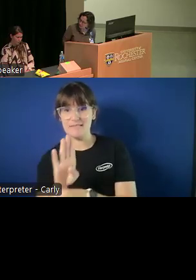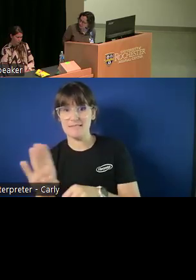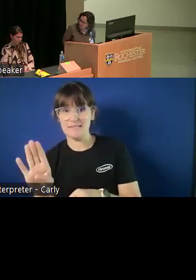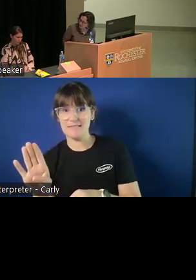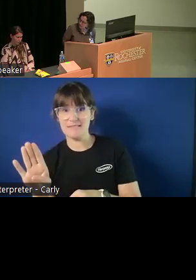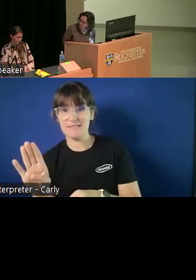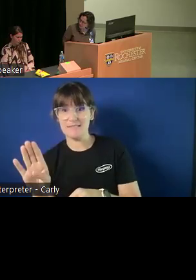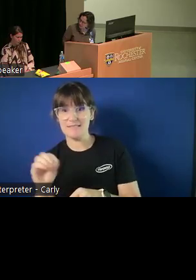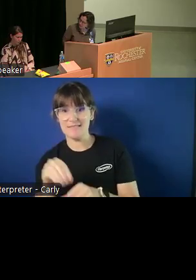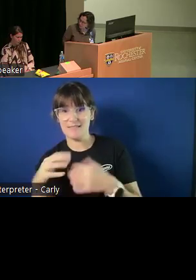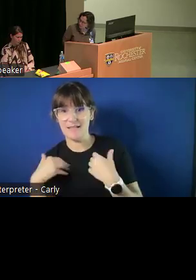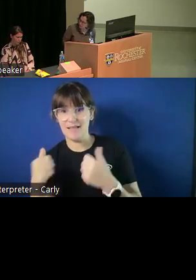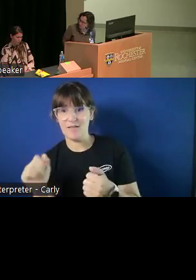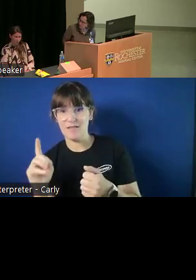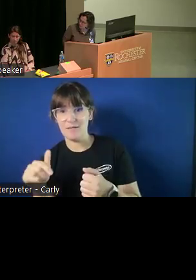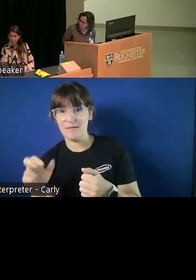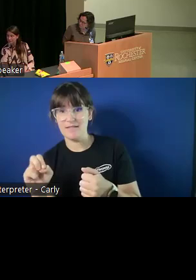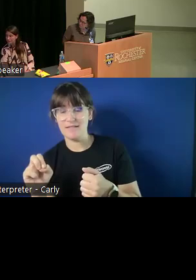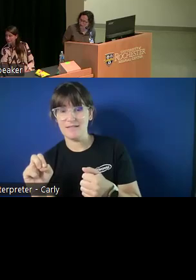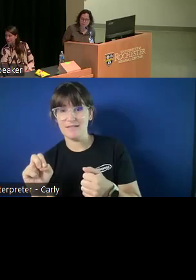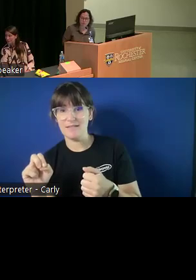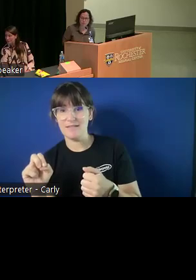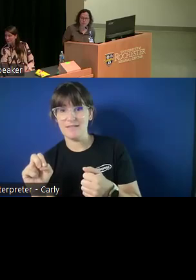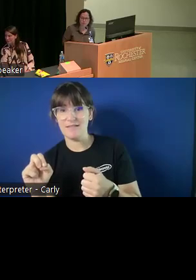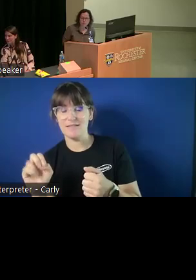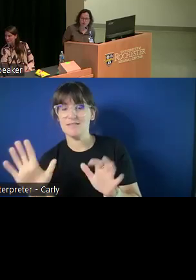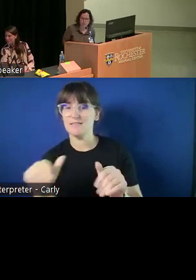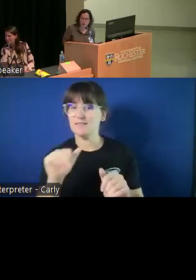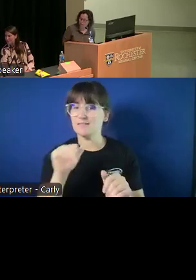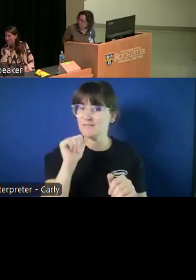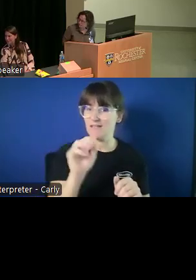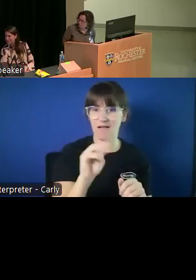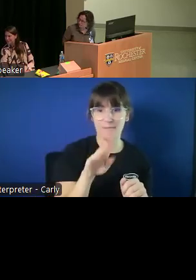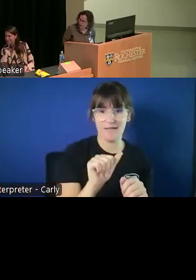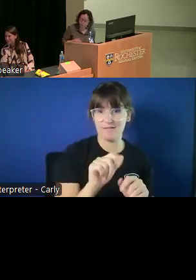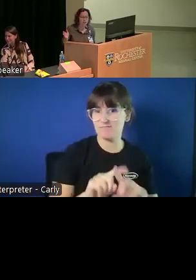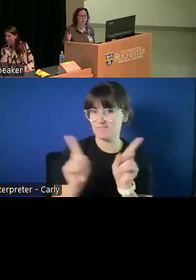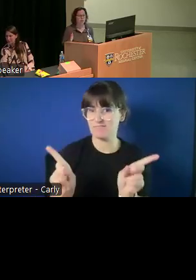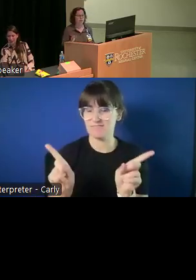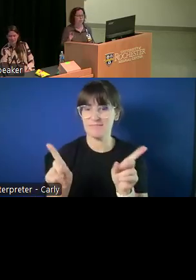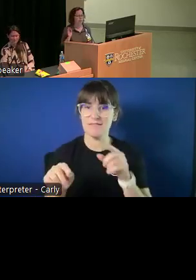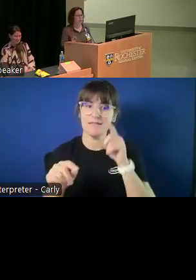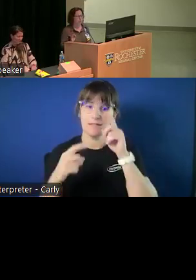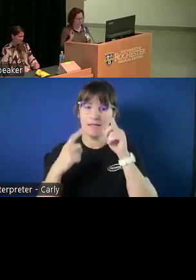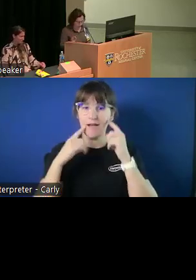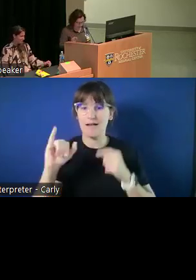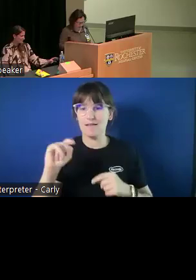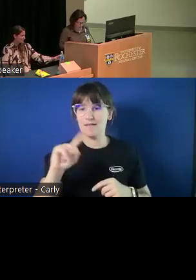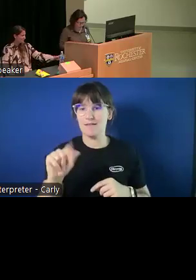health administration not to be confused with an MBA i think it is awesome it is one of my all-time